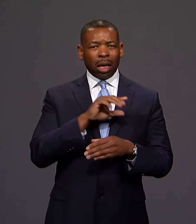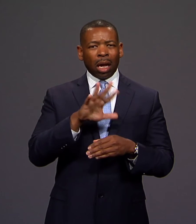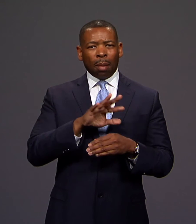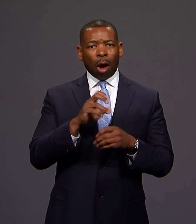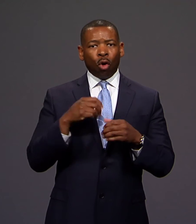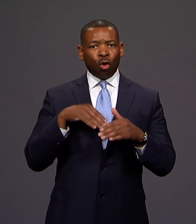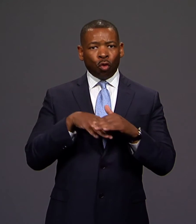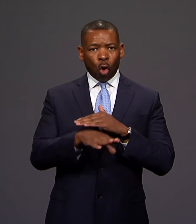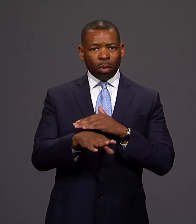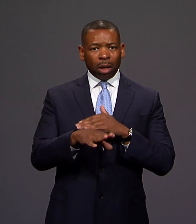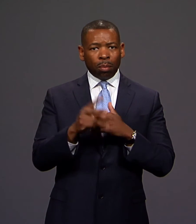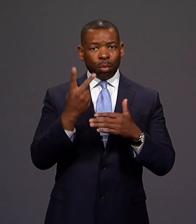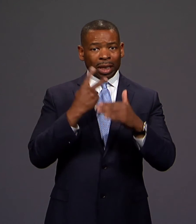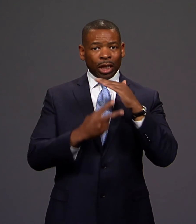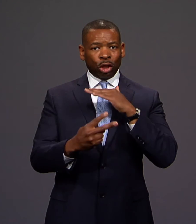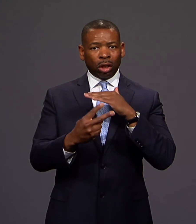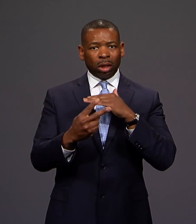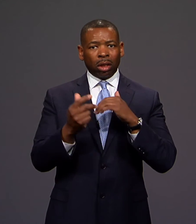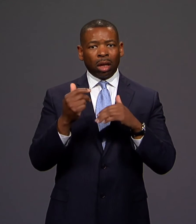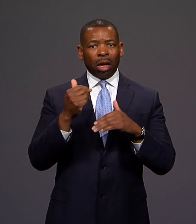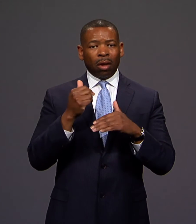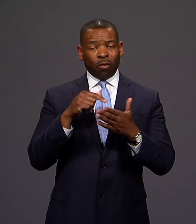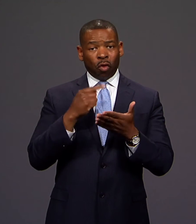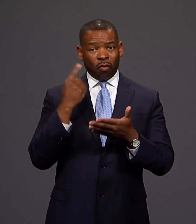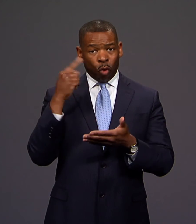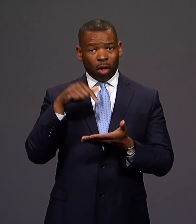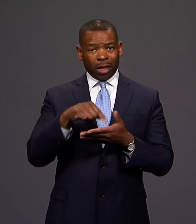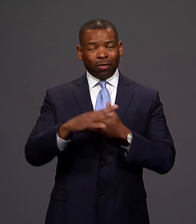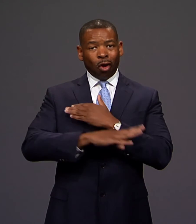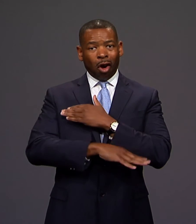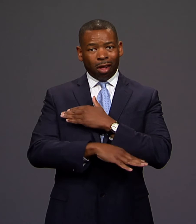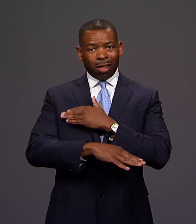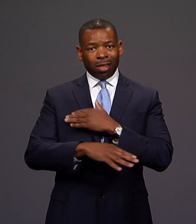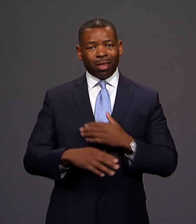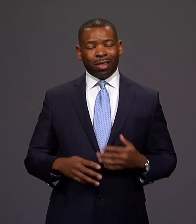Quality about enrollment predictions for this fall.